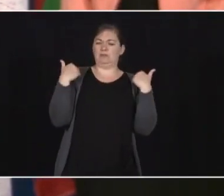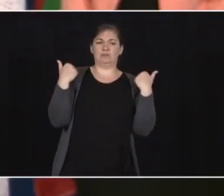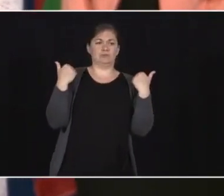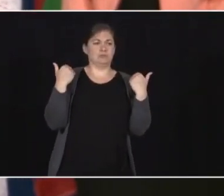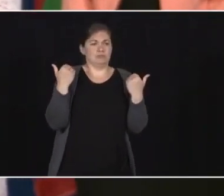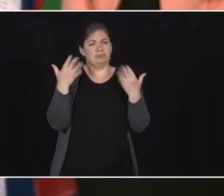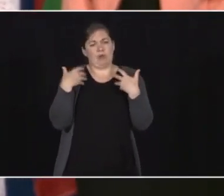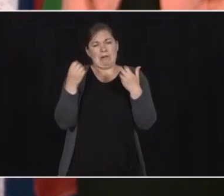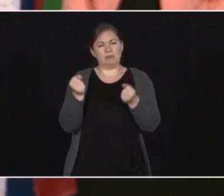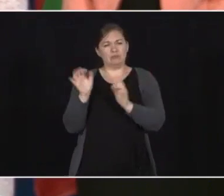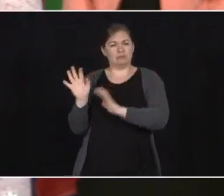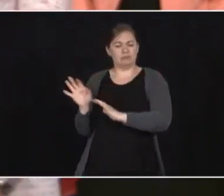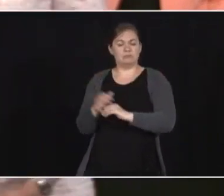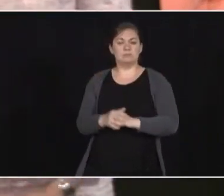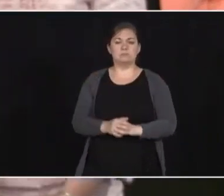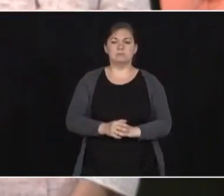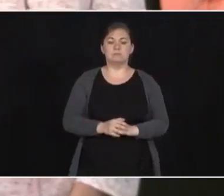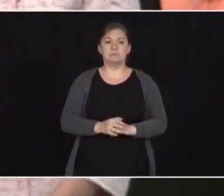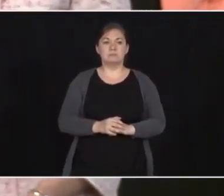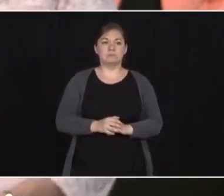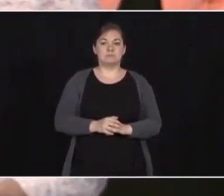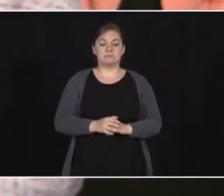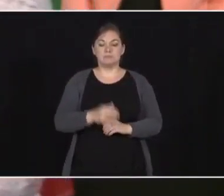Thank you.